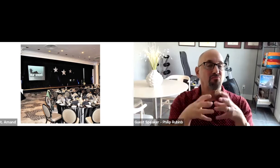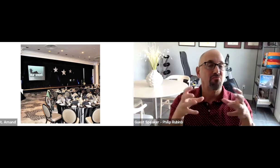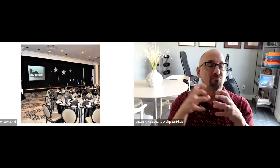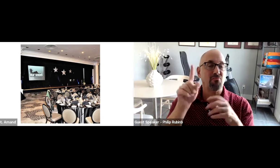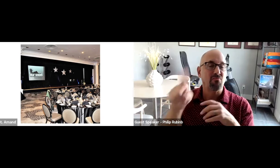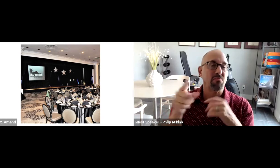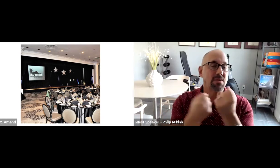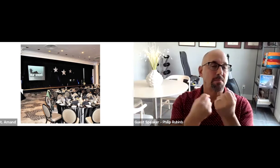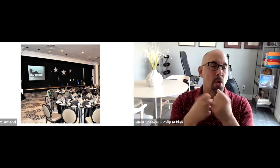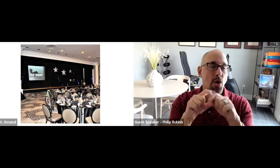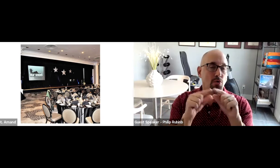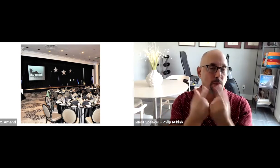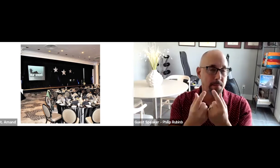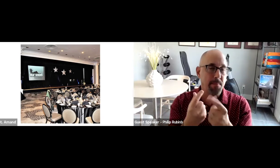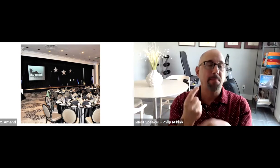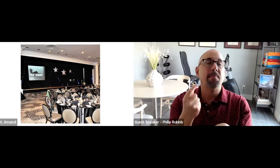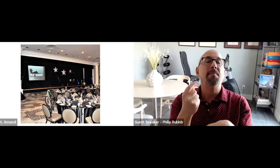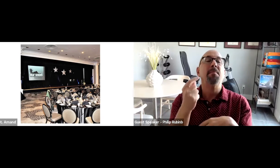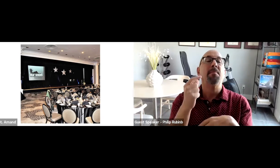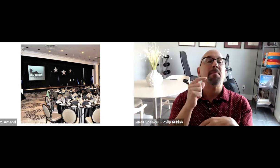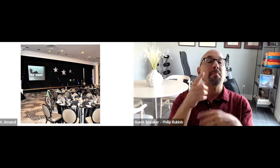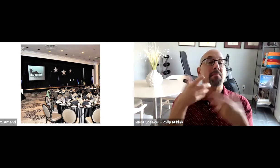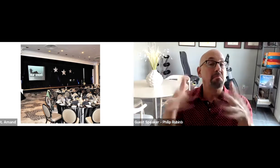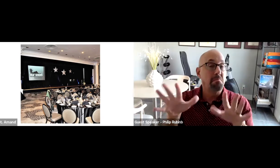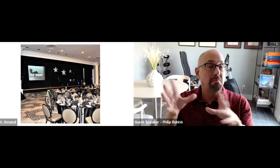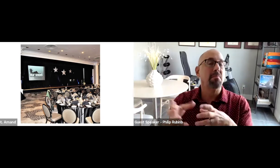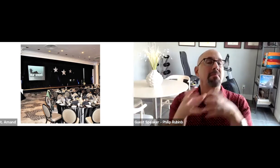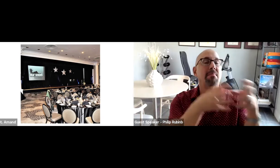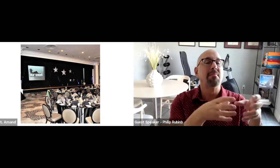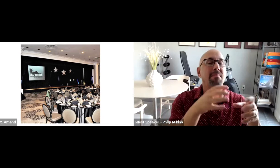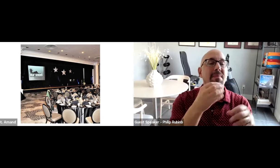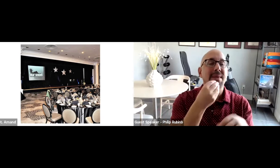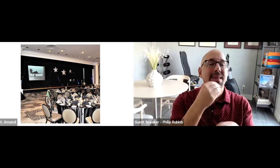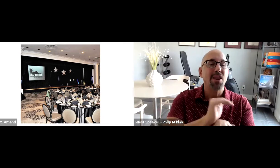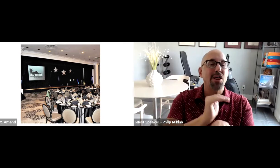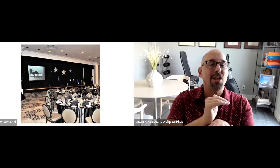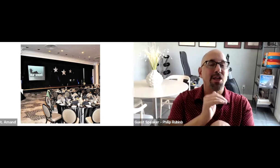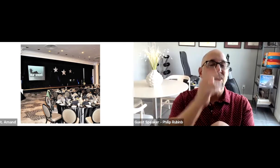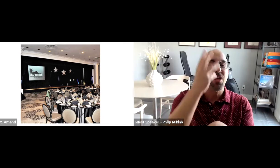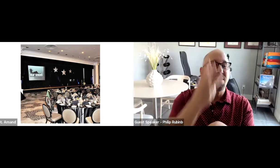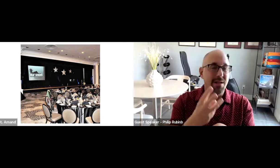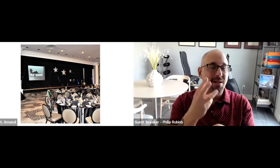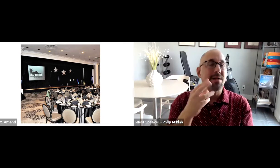And Guy and myself and one other guy would get together after the support group, and when it was done,